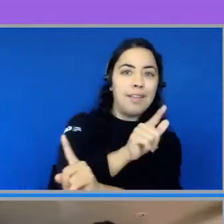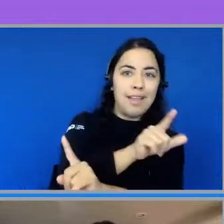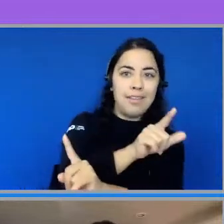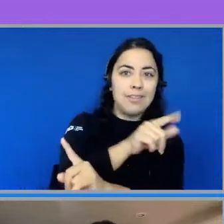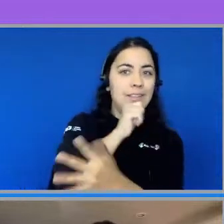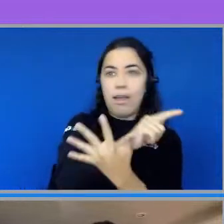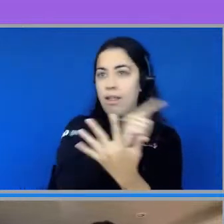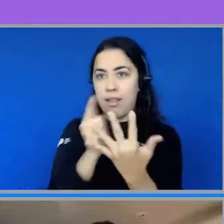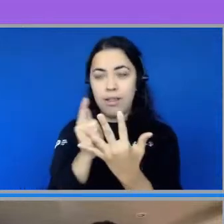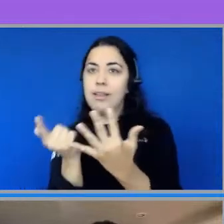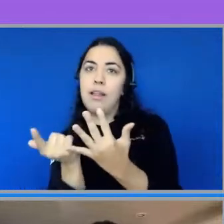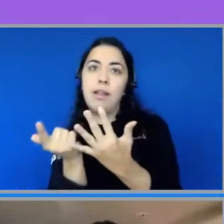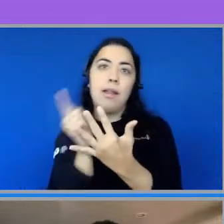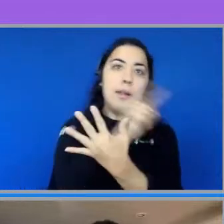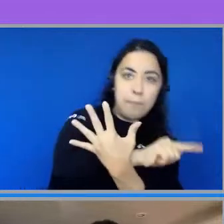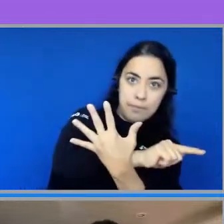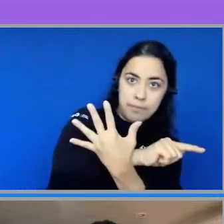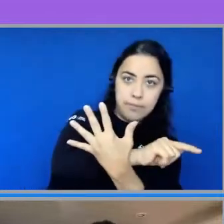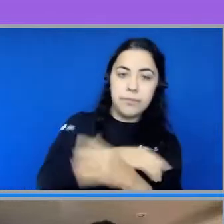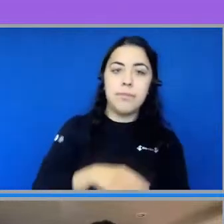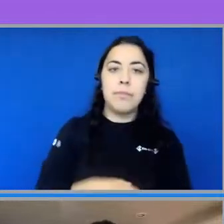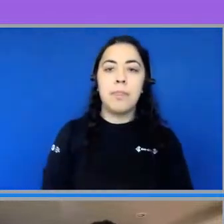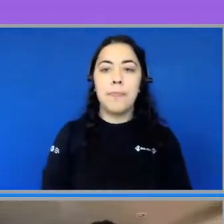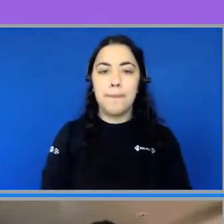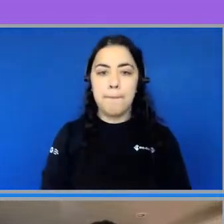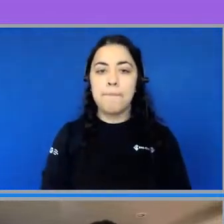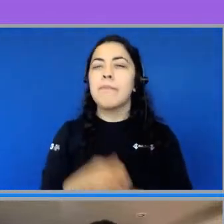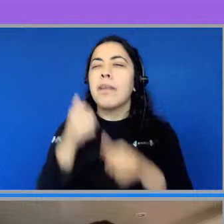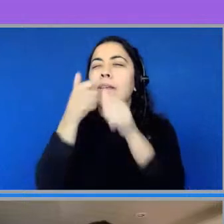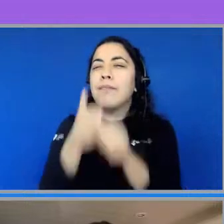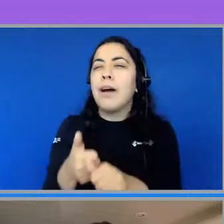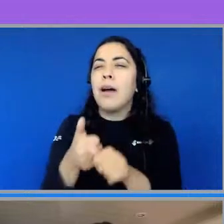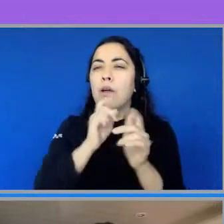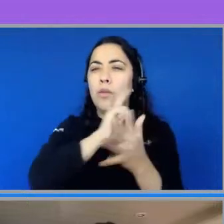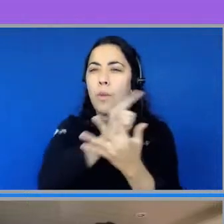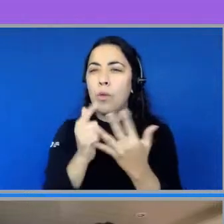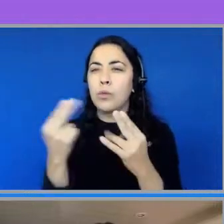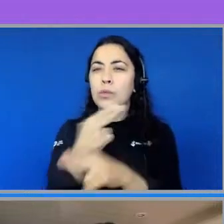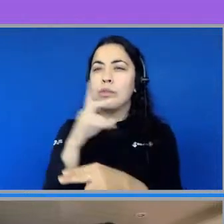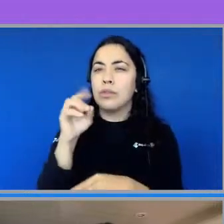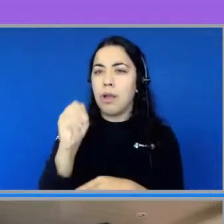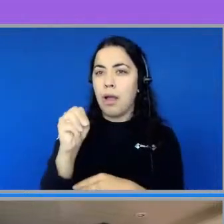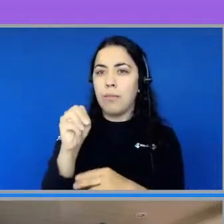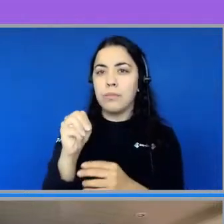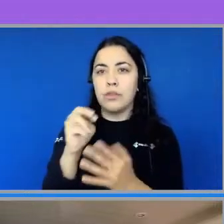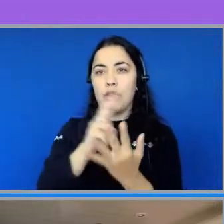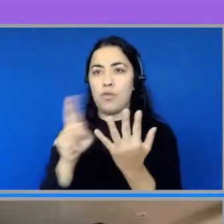left, and that's following the Dom order. Now to change this